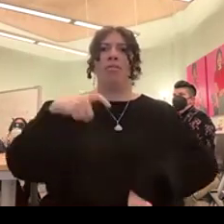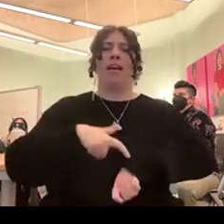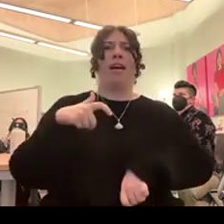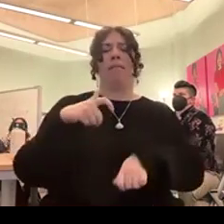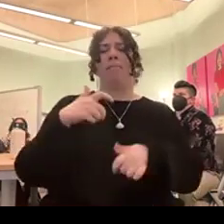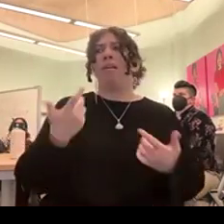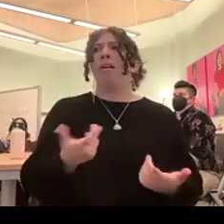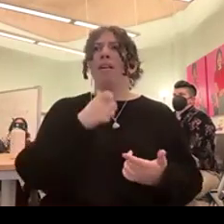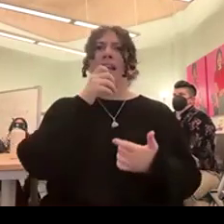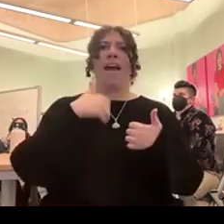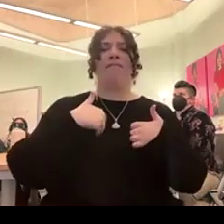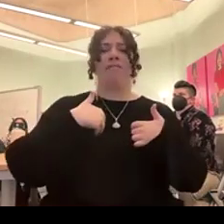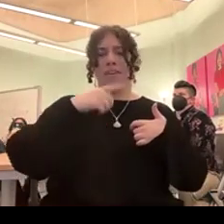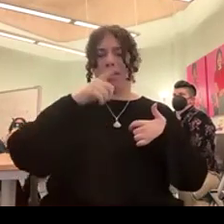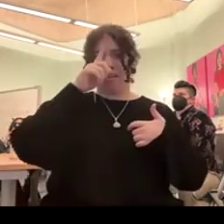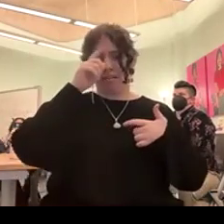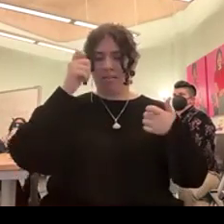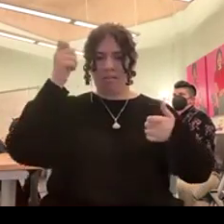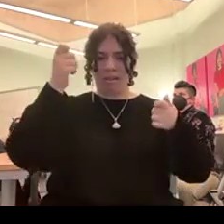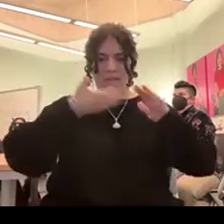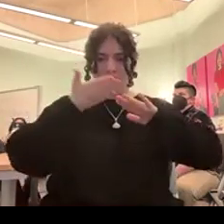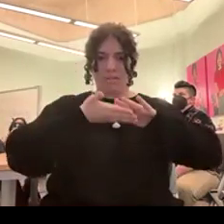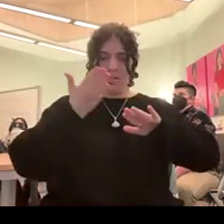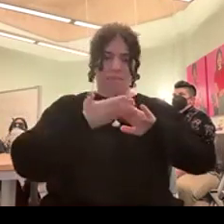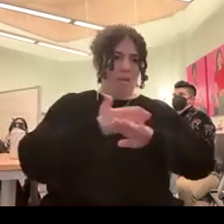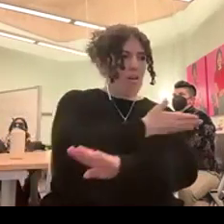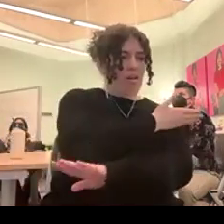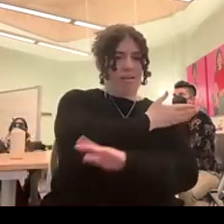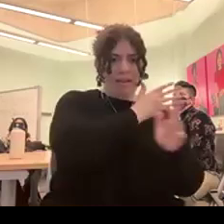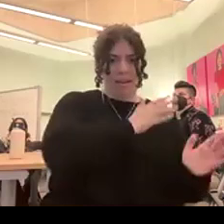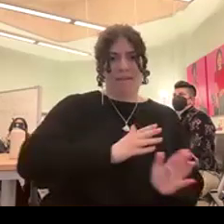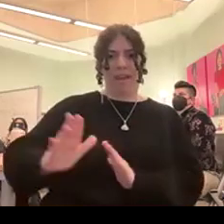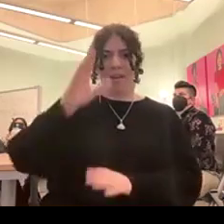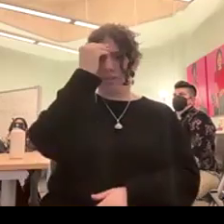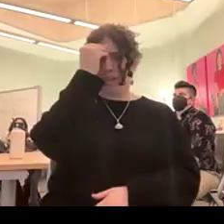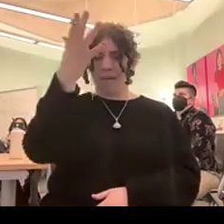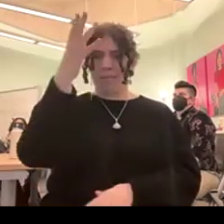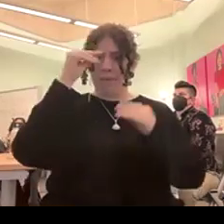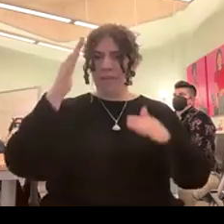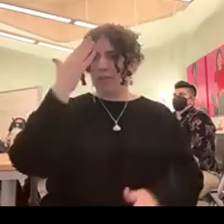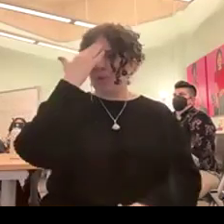this assignment in on time" and "I didn't have the executive function to plan in advance and